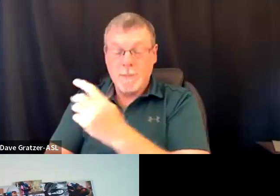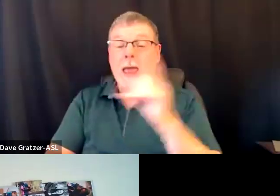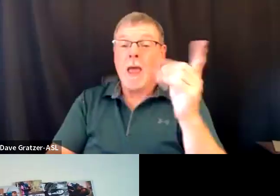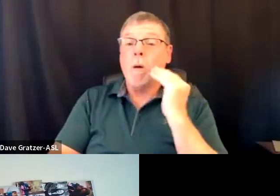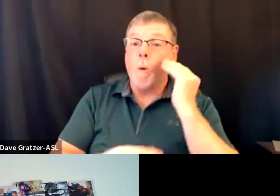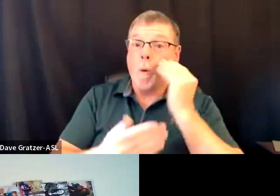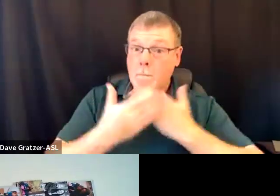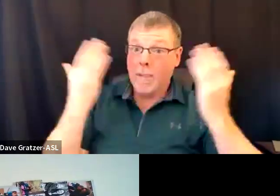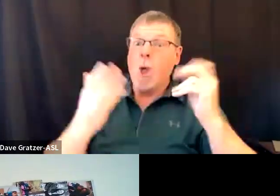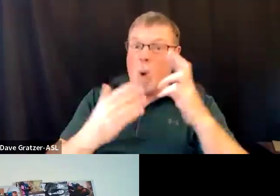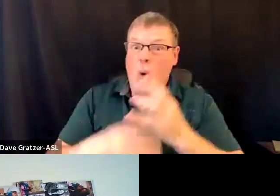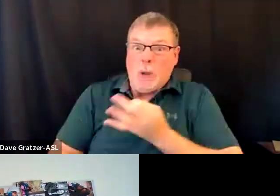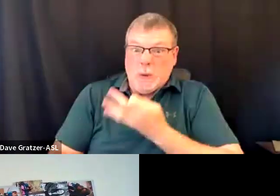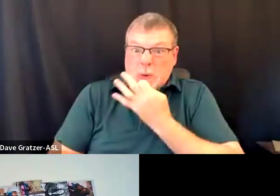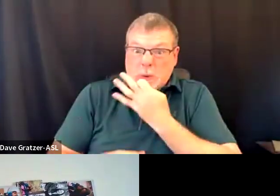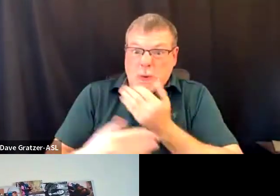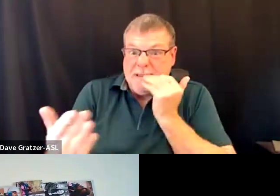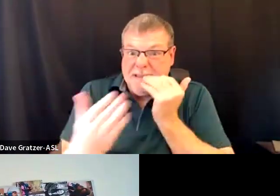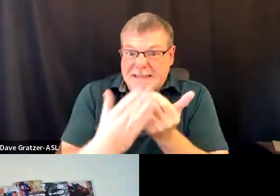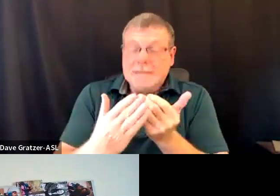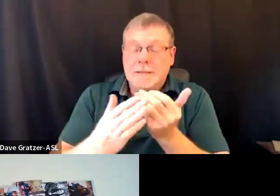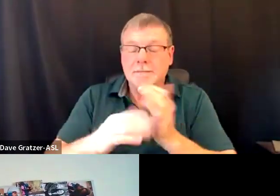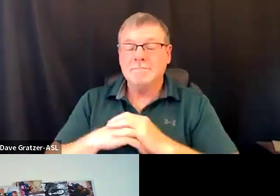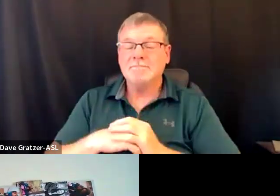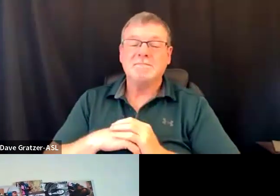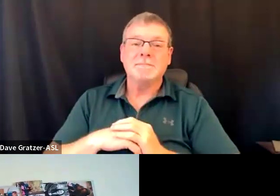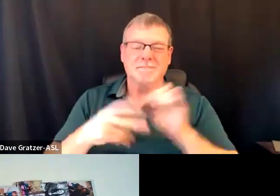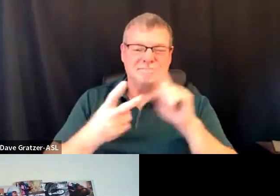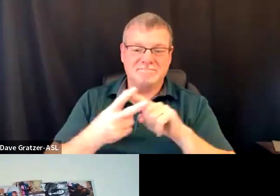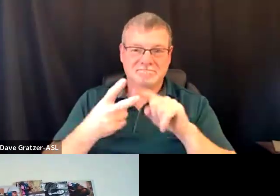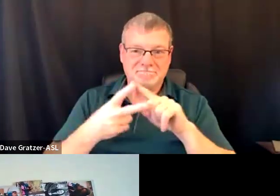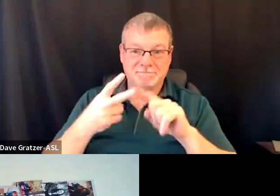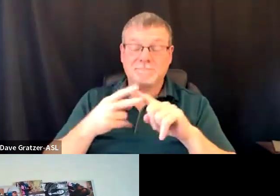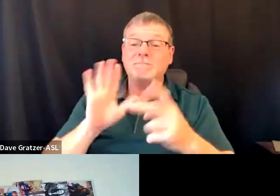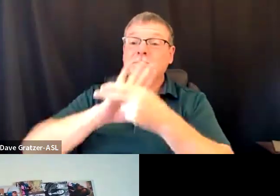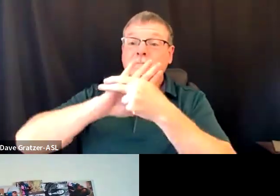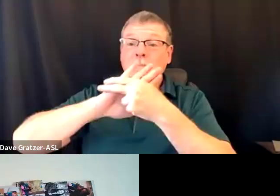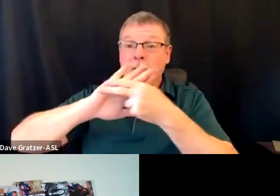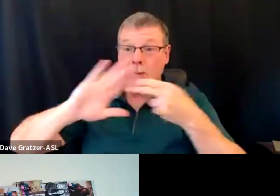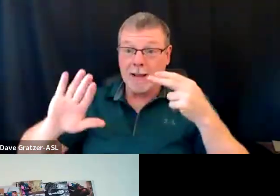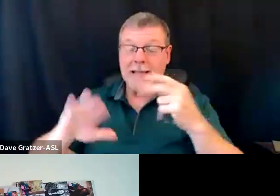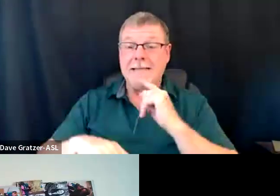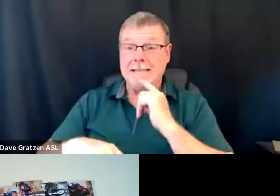or at imminent risk of becoming homeless. So those two criteria. So this diagnosis of serious mental illness,